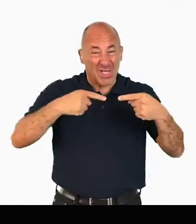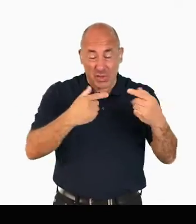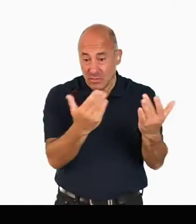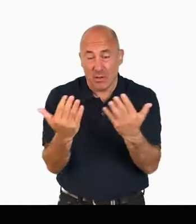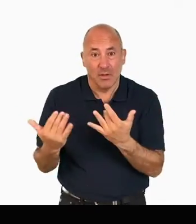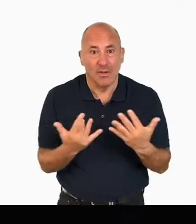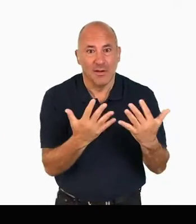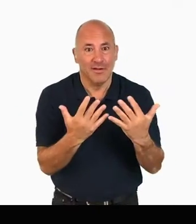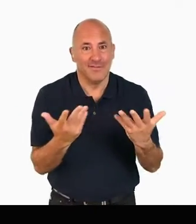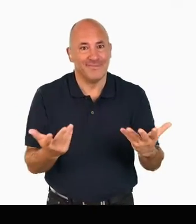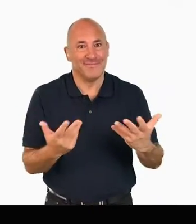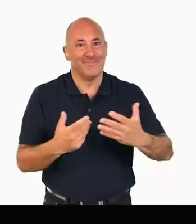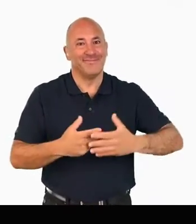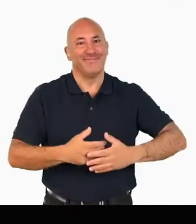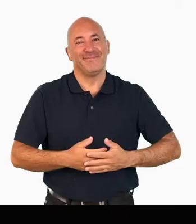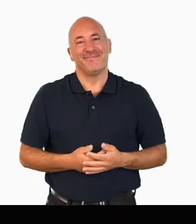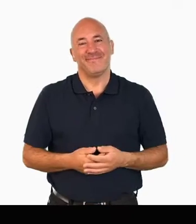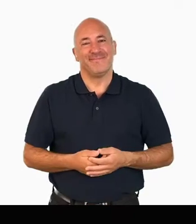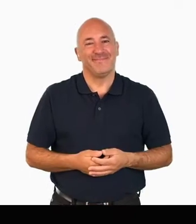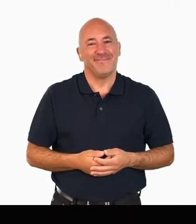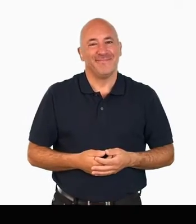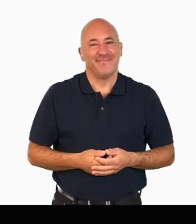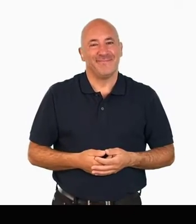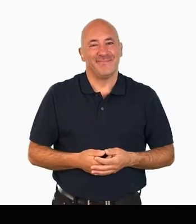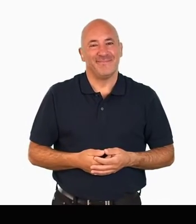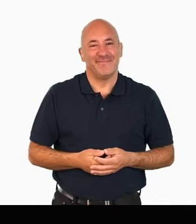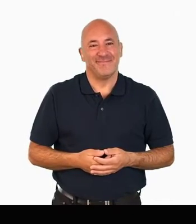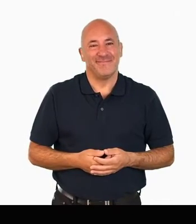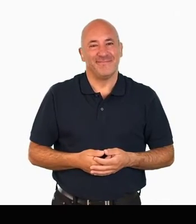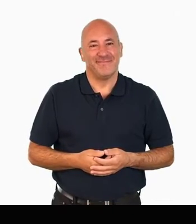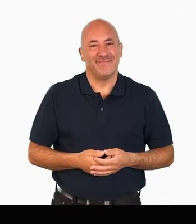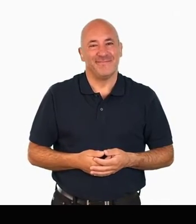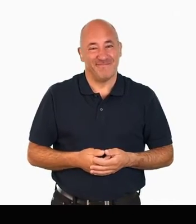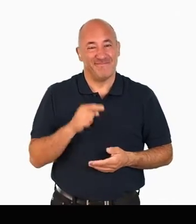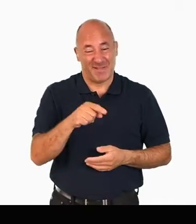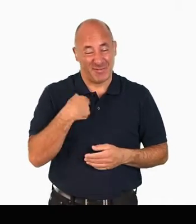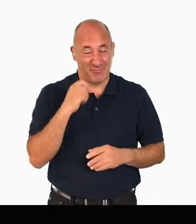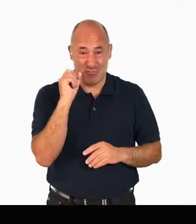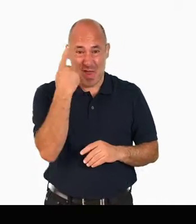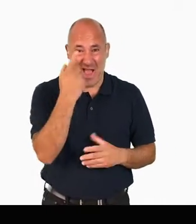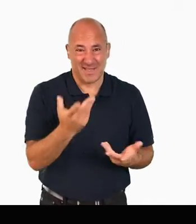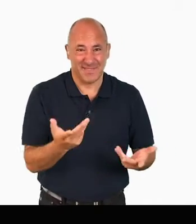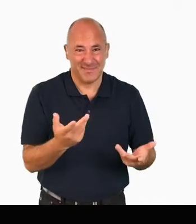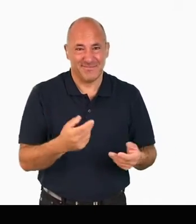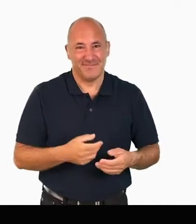it opens many, many, many, many more challenges. And that's what we find. With our daughter,